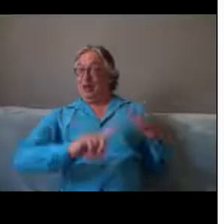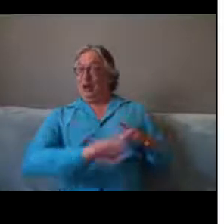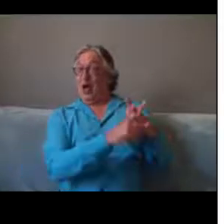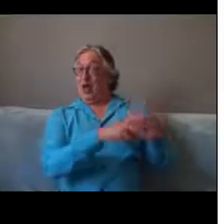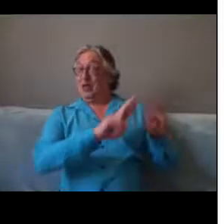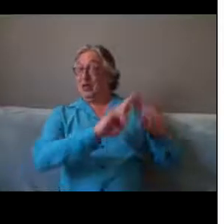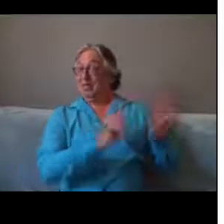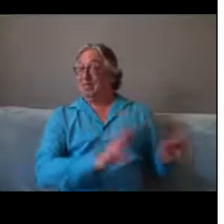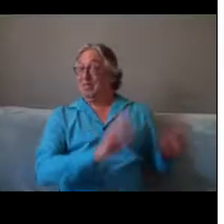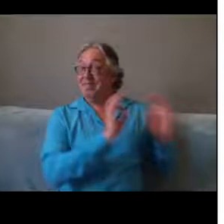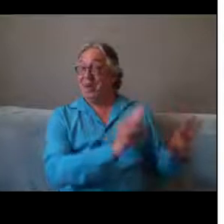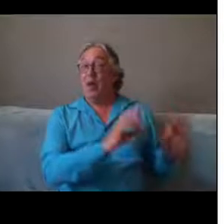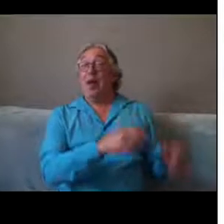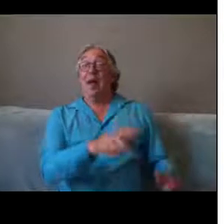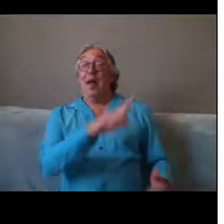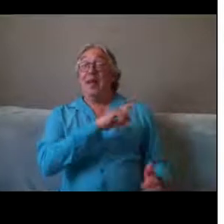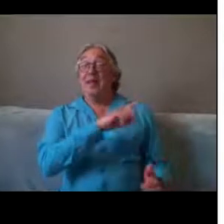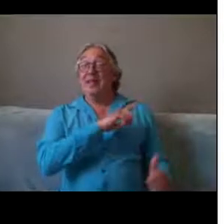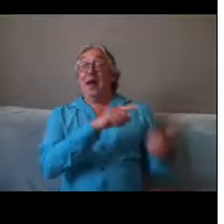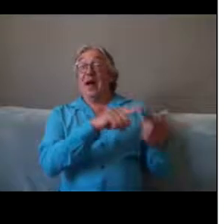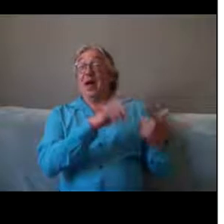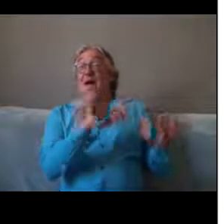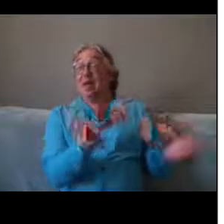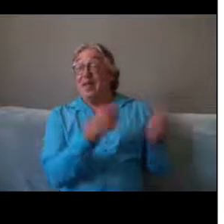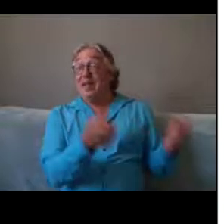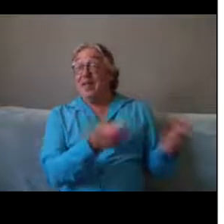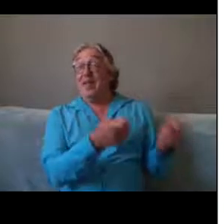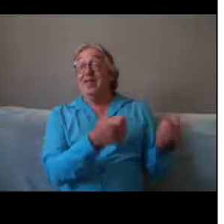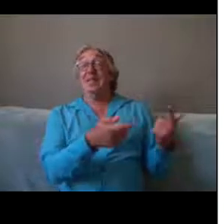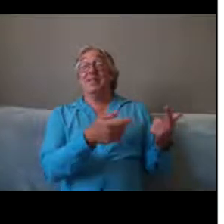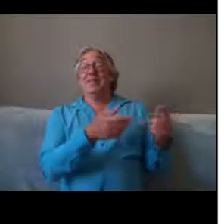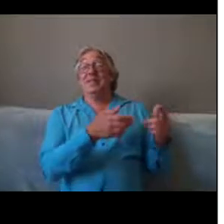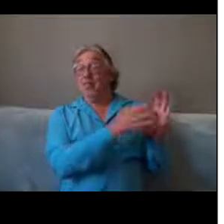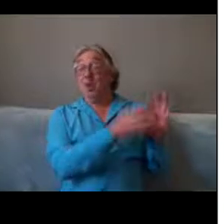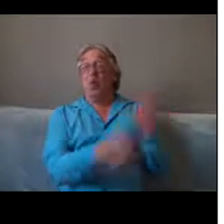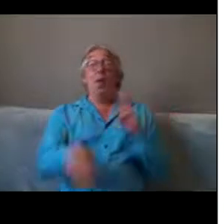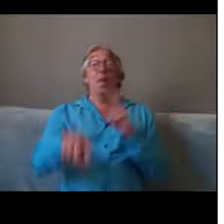Please mention the name to whom you want to ask the question.